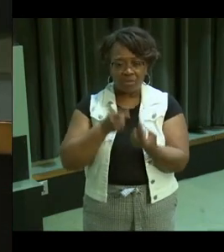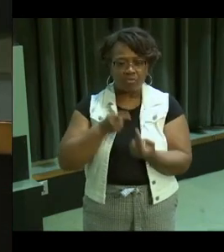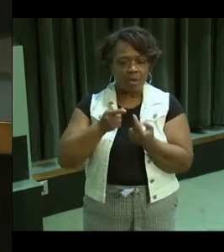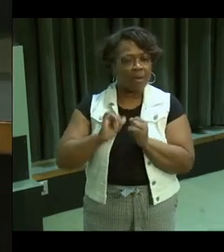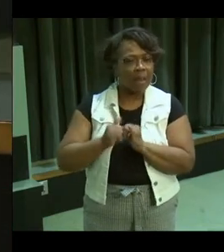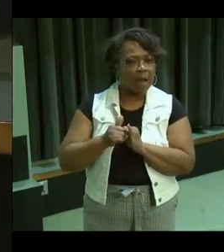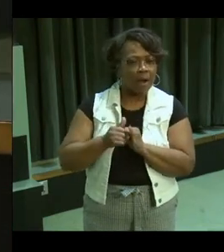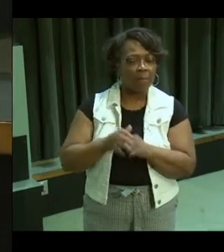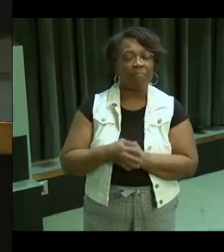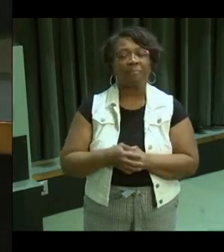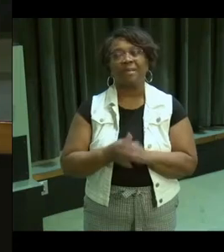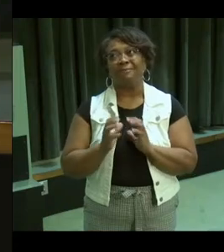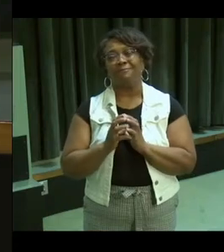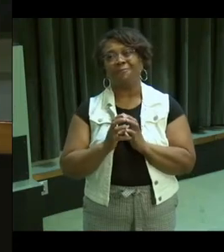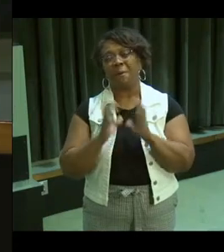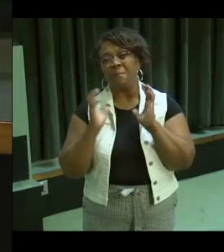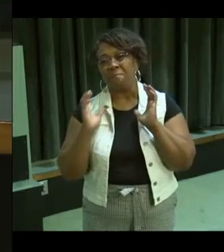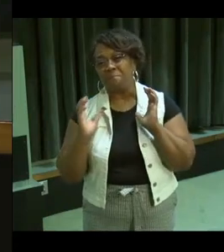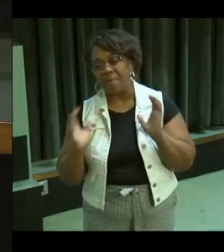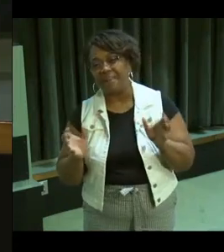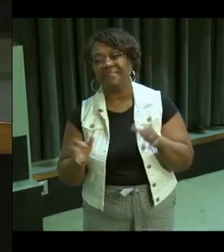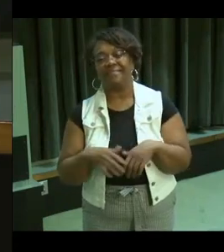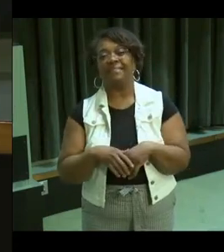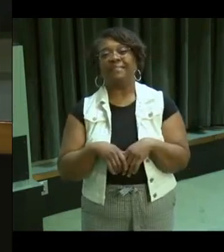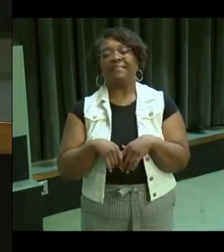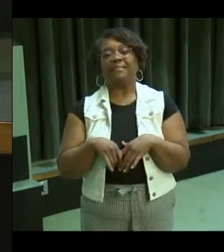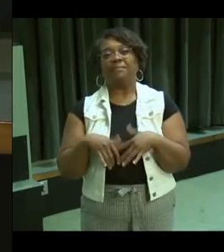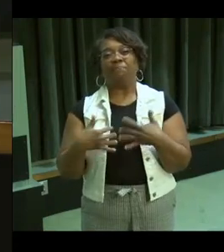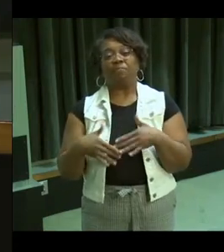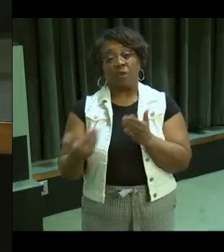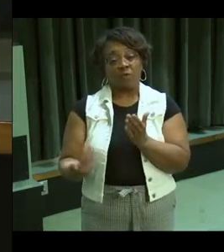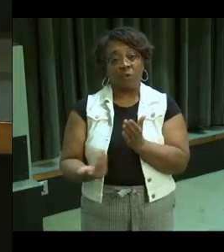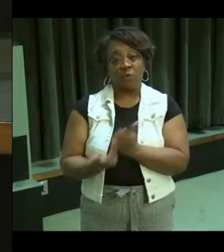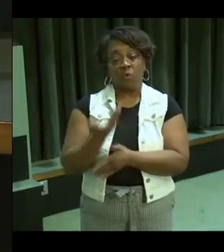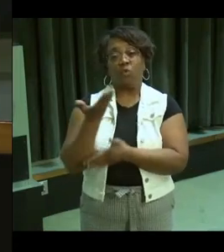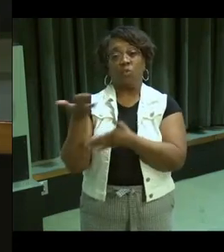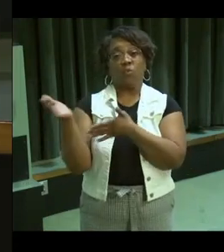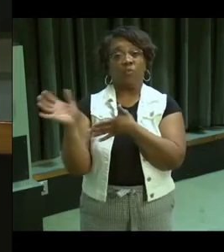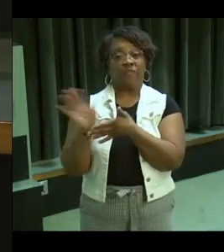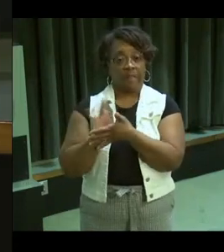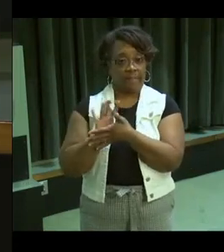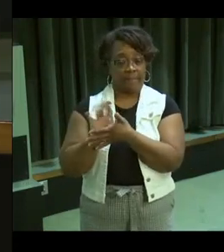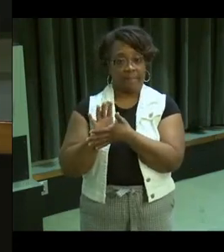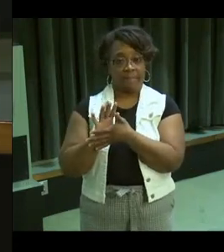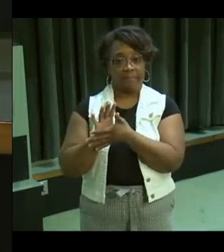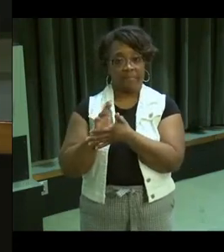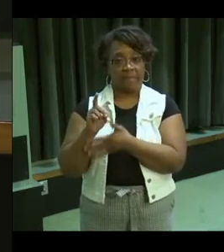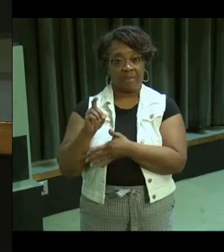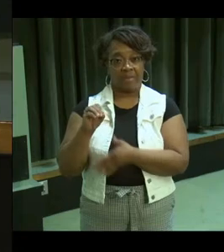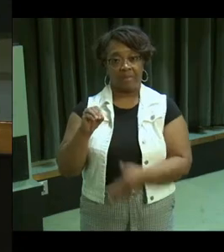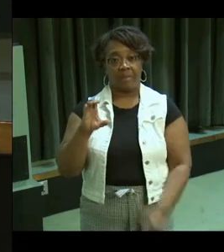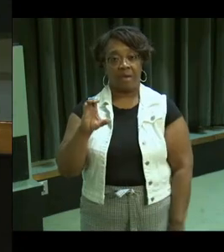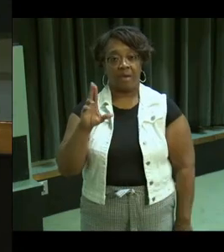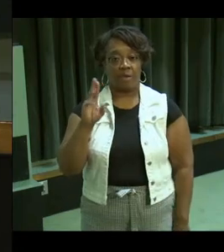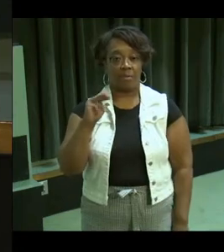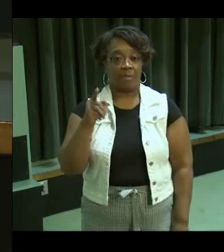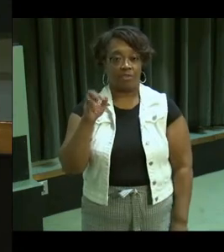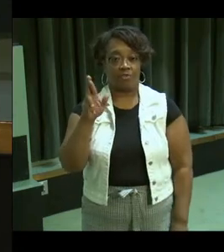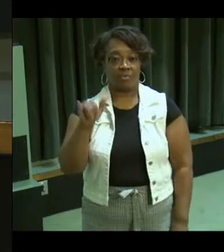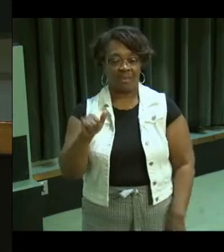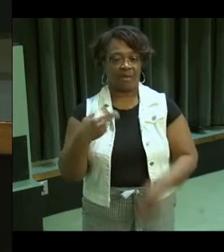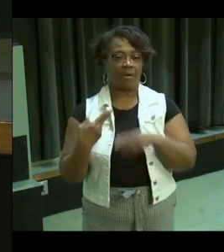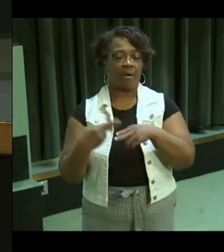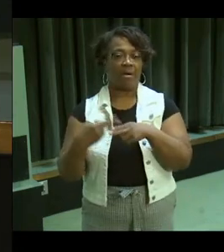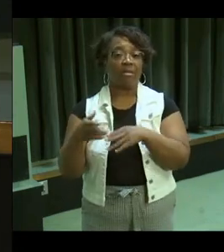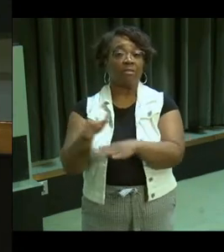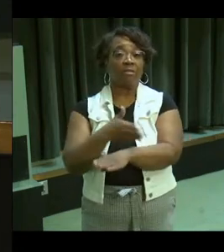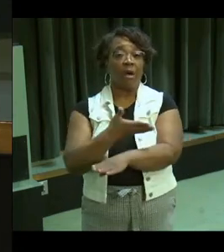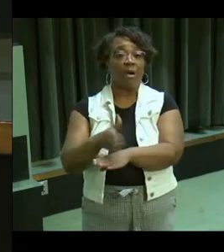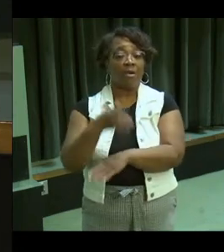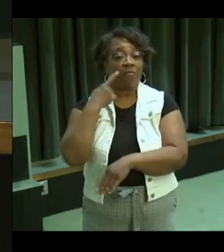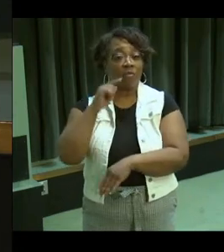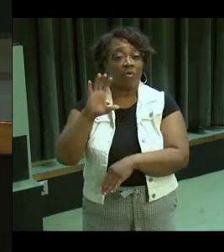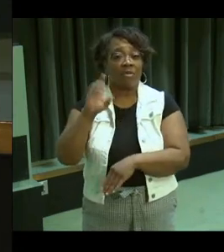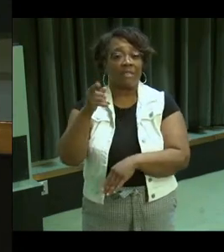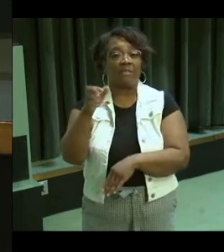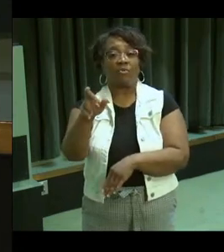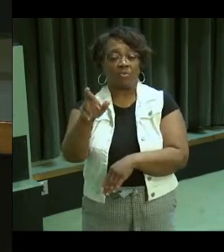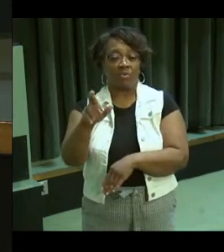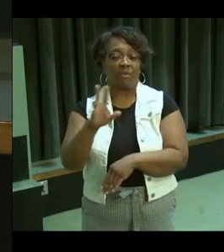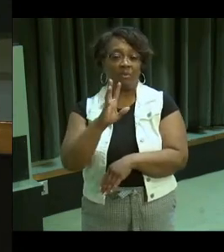there's so much. So there's a